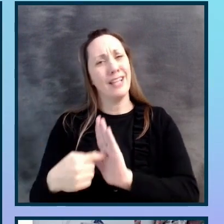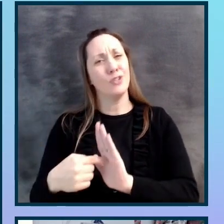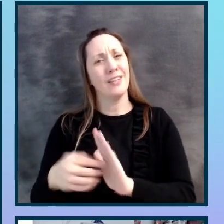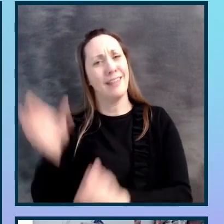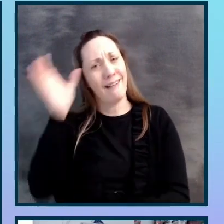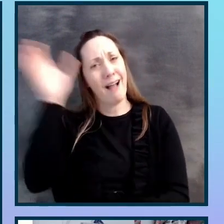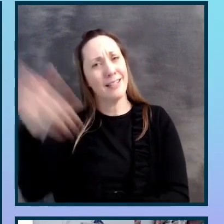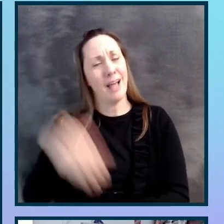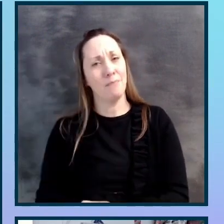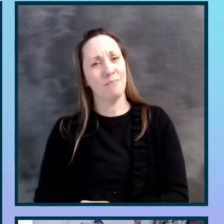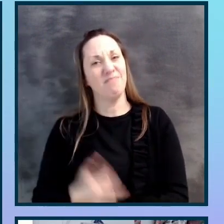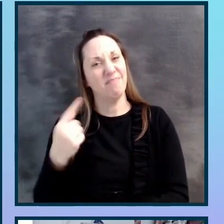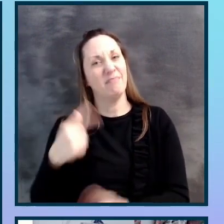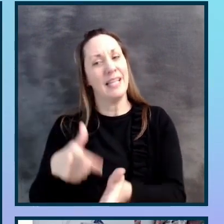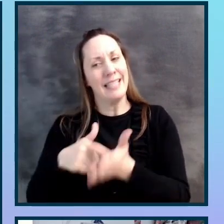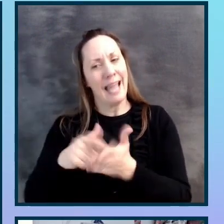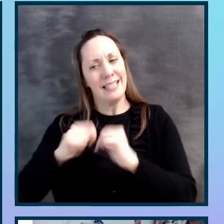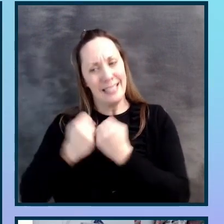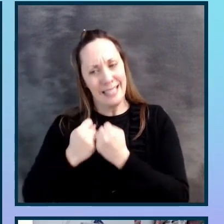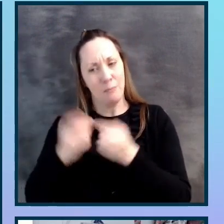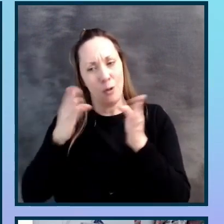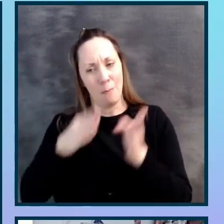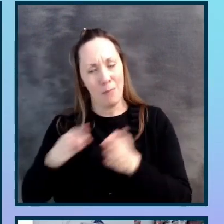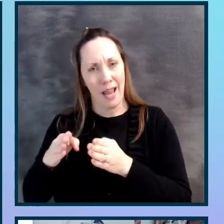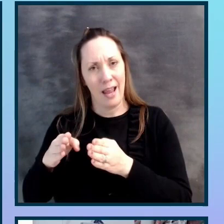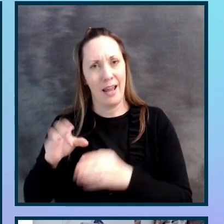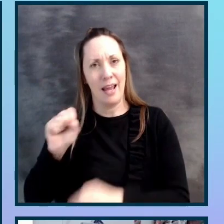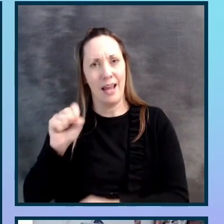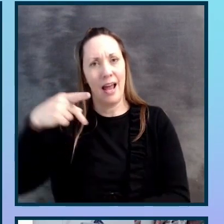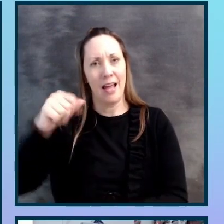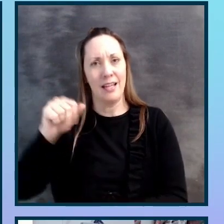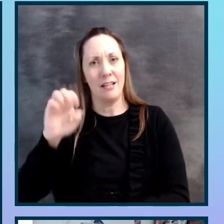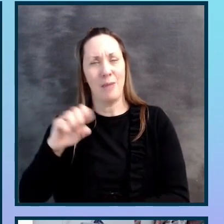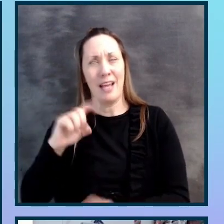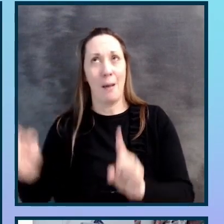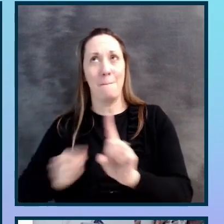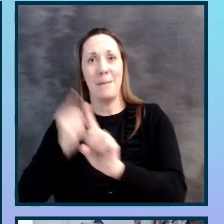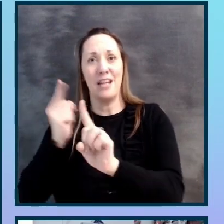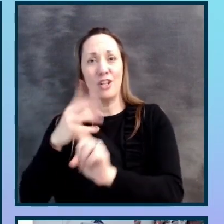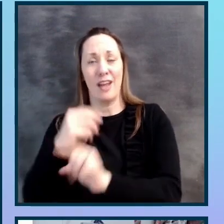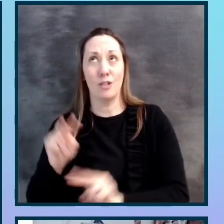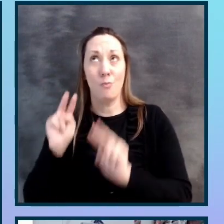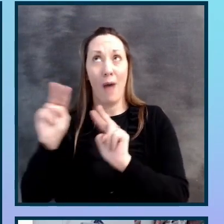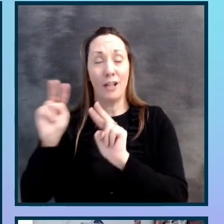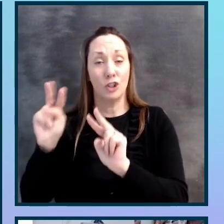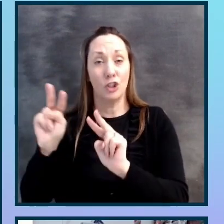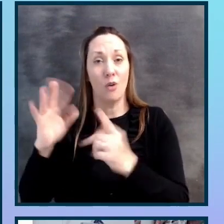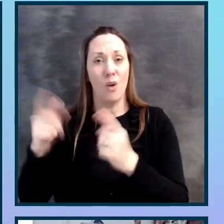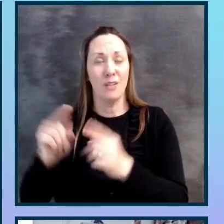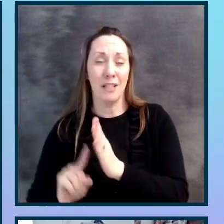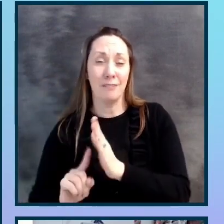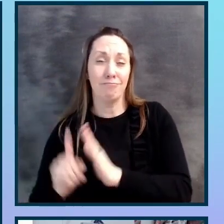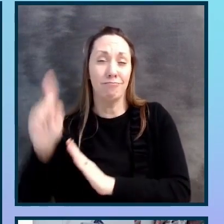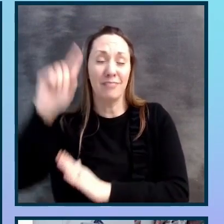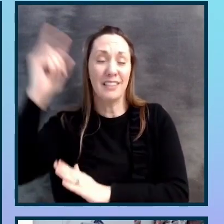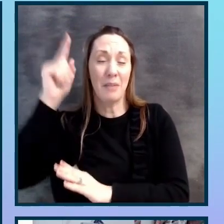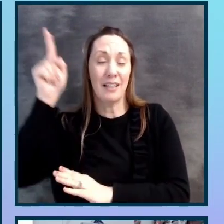It takes a team to plan a space mission and monitor it. Once we launch something into space, we don't simply go to launch